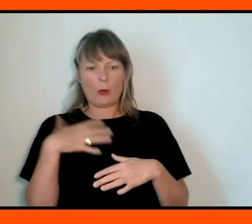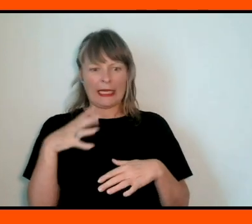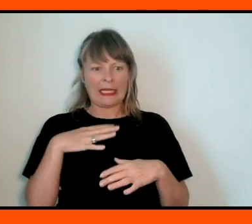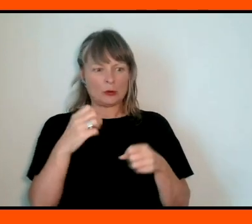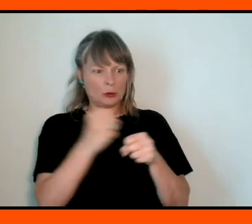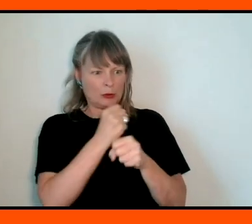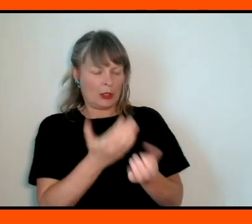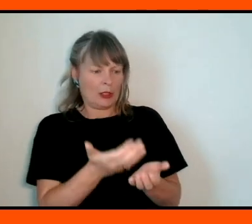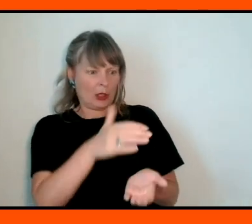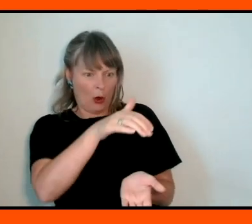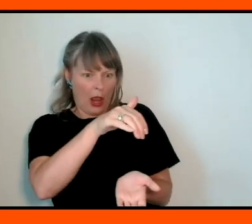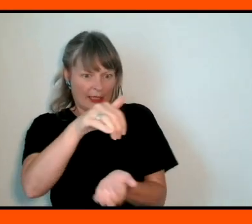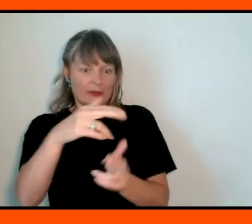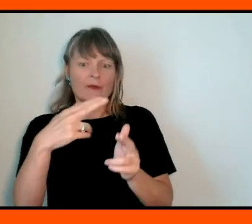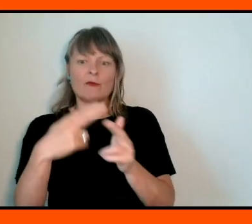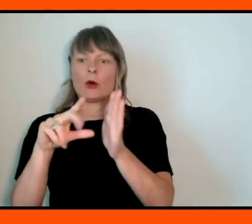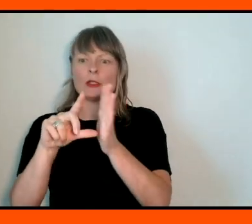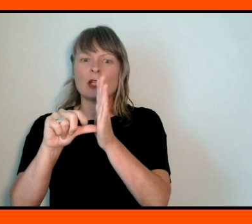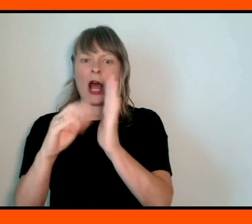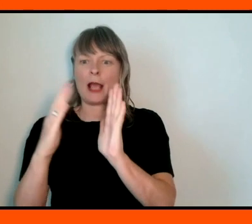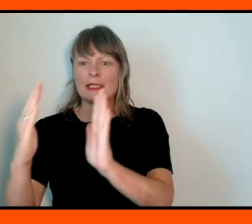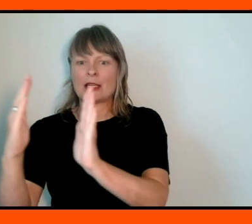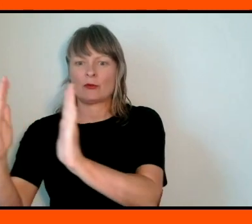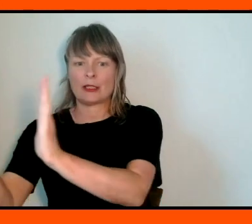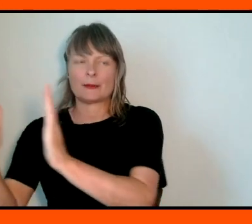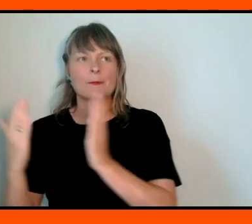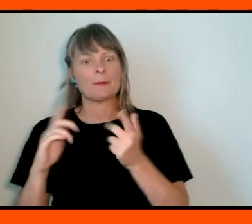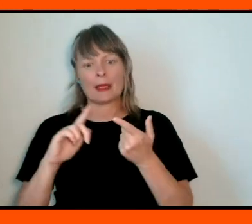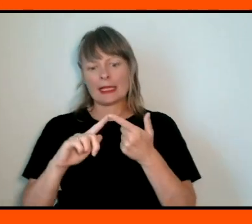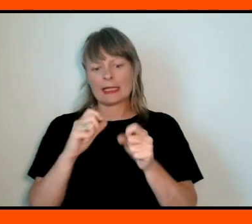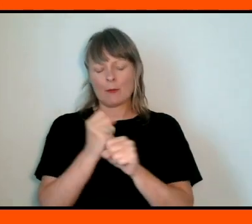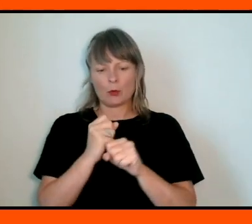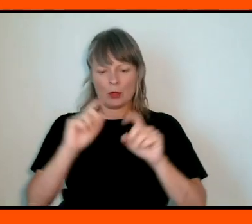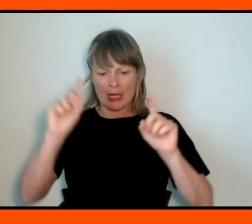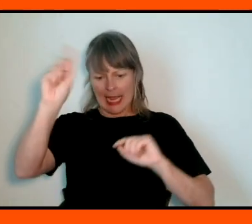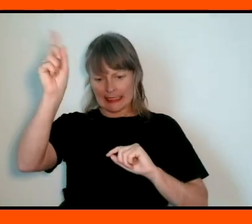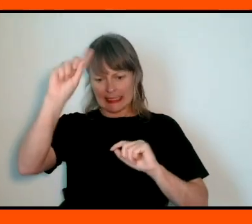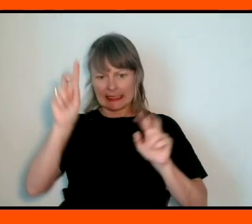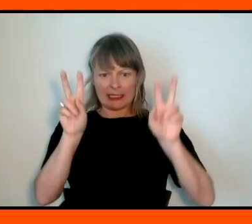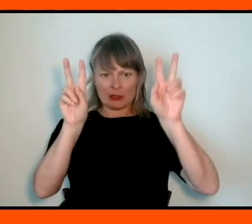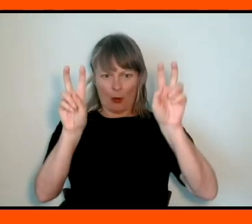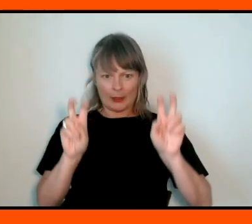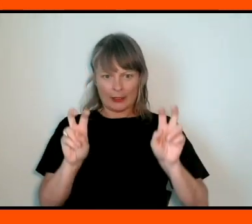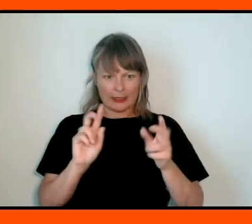For existing topics we will look at whether adjusting or removing that question is going to significantly impact